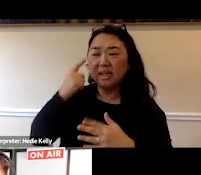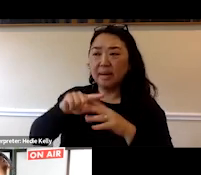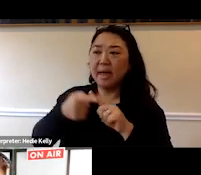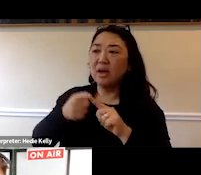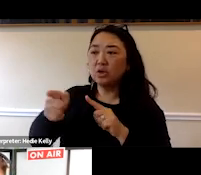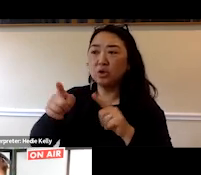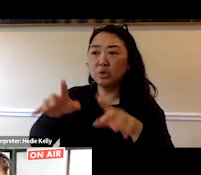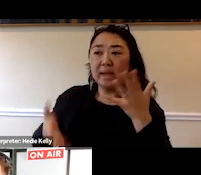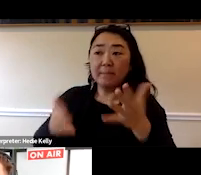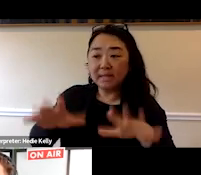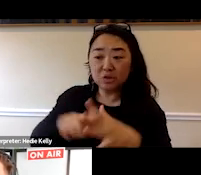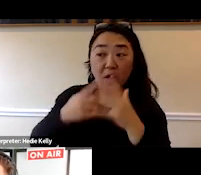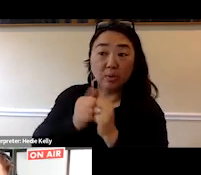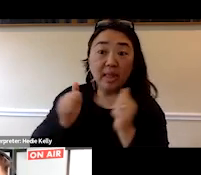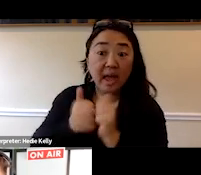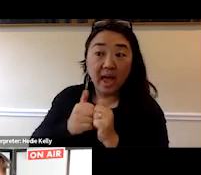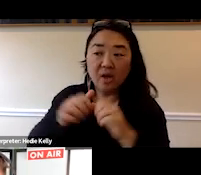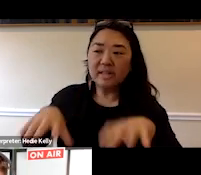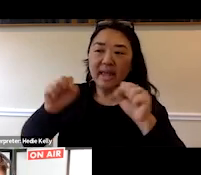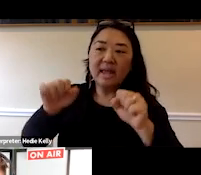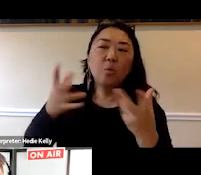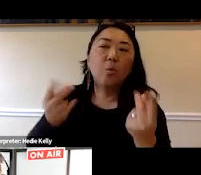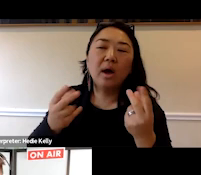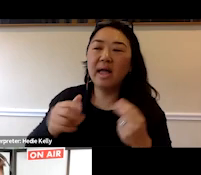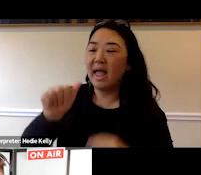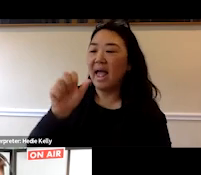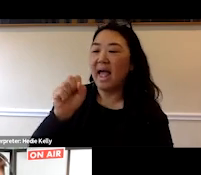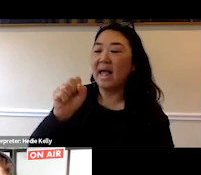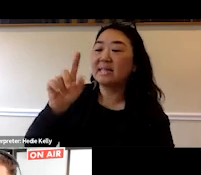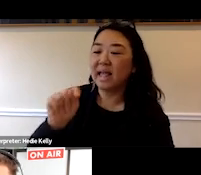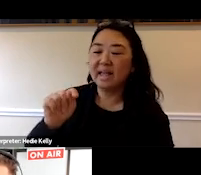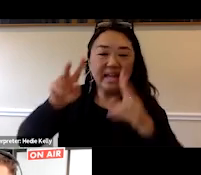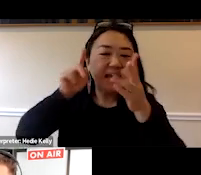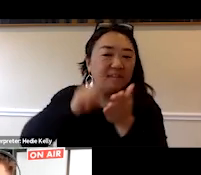that you have right now that are really important to you. It could be your website or it could be